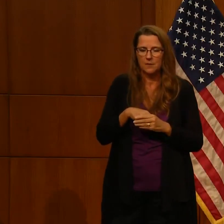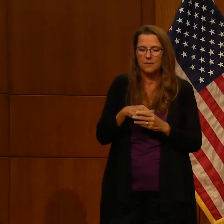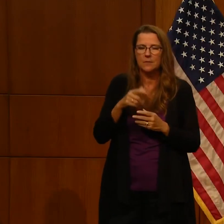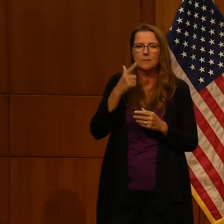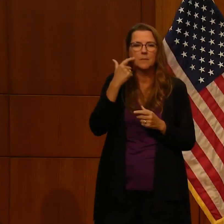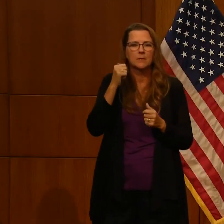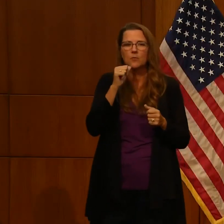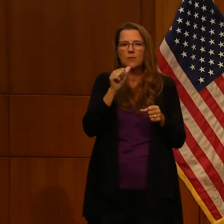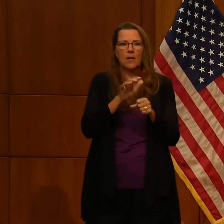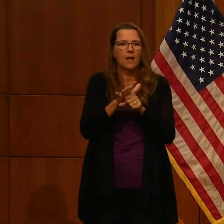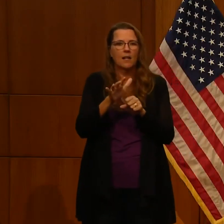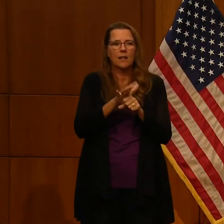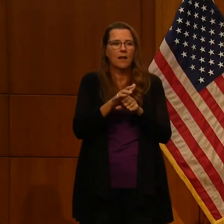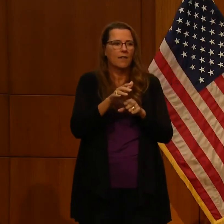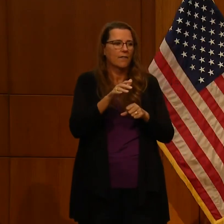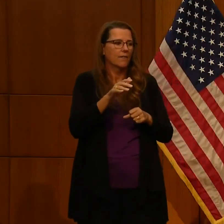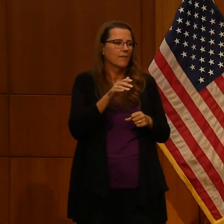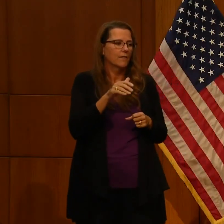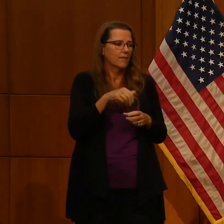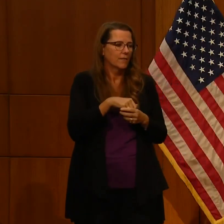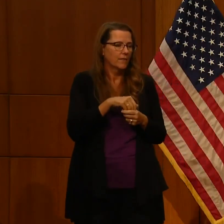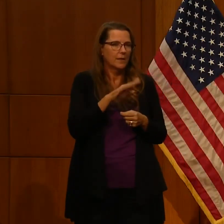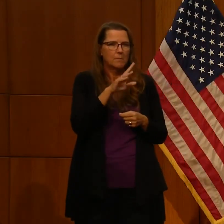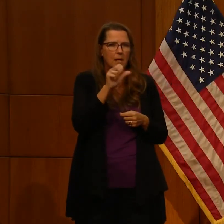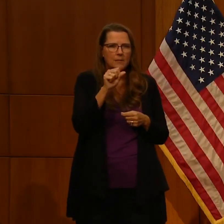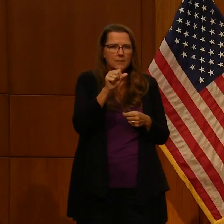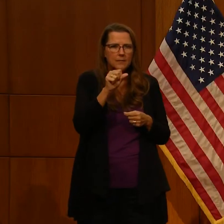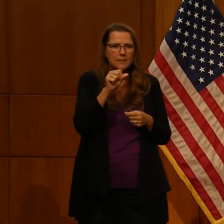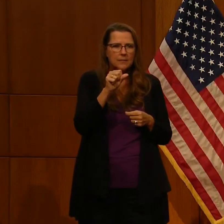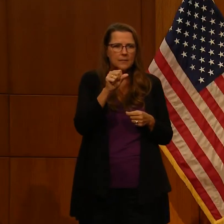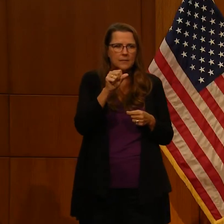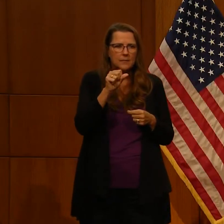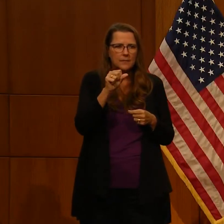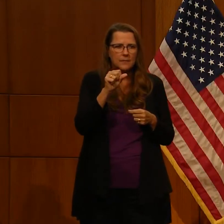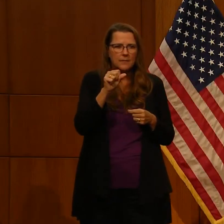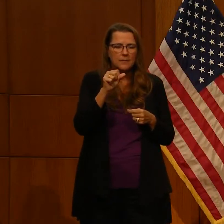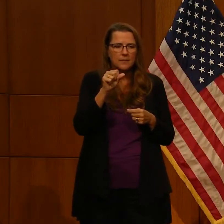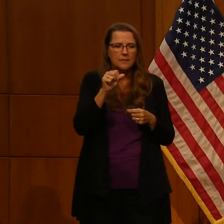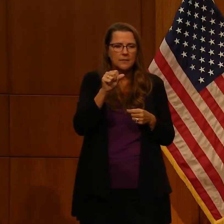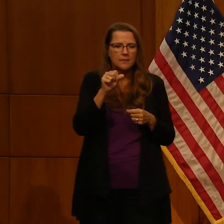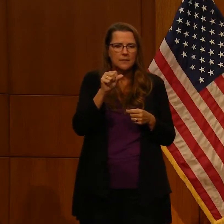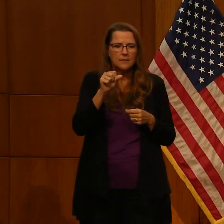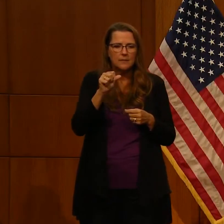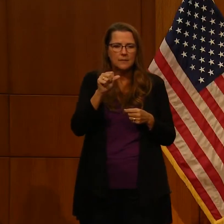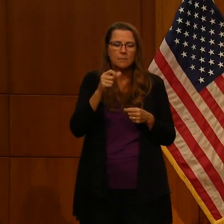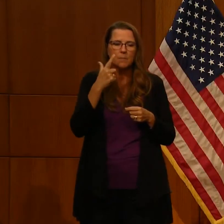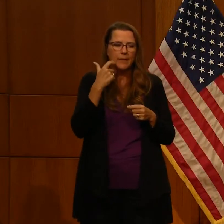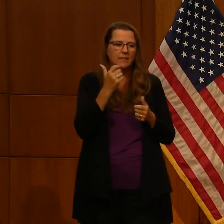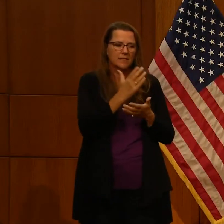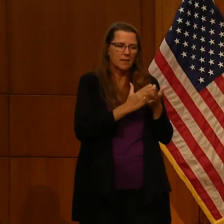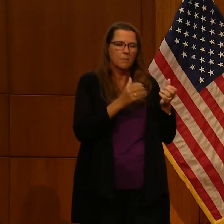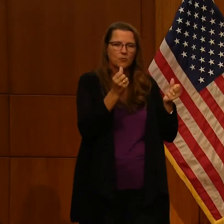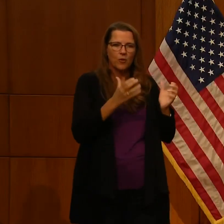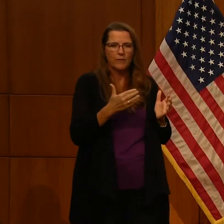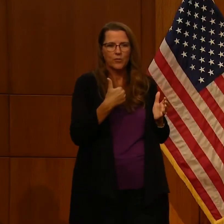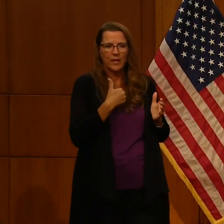DEVELOP CLASSES DURING THEIR PLANTING WATCH. BECAUSE THERE'S NOT ENOUGH SUB TOO MANY STAFFS